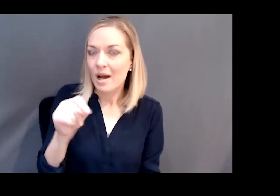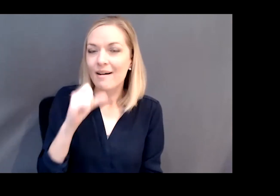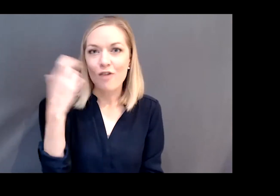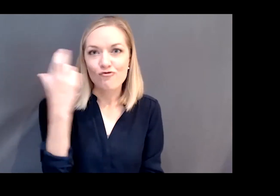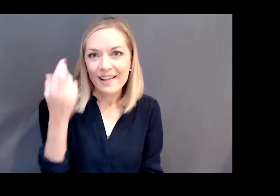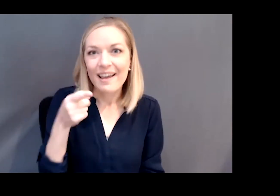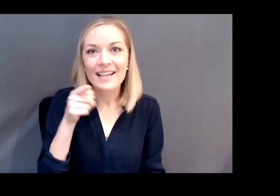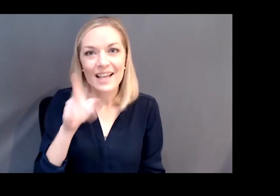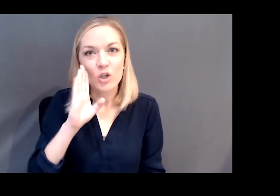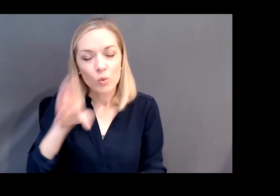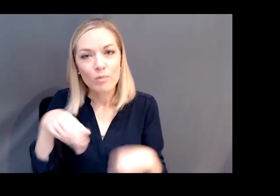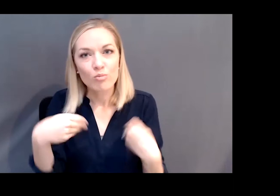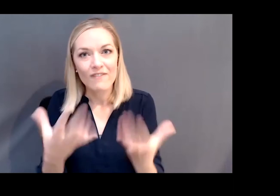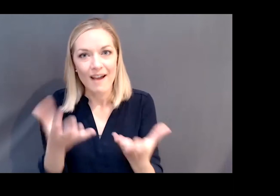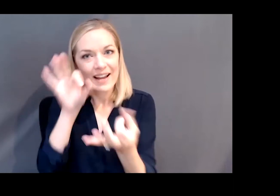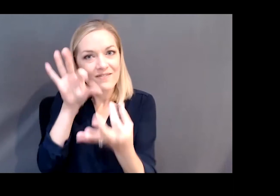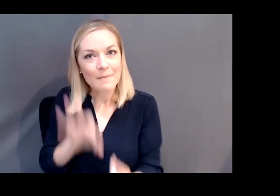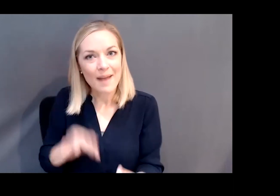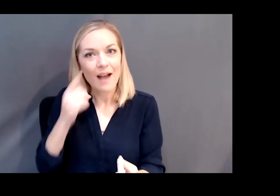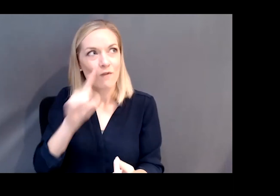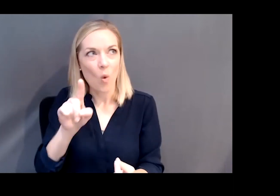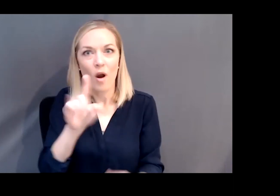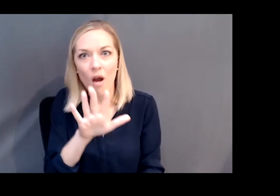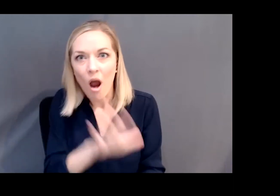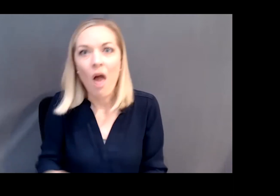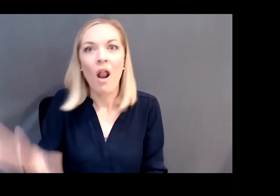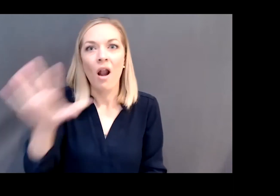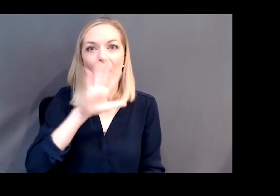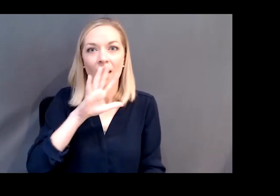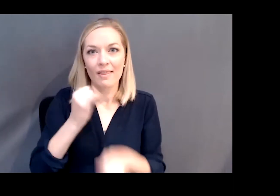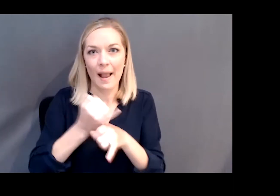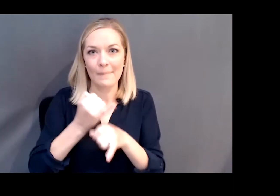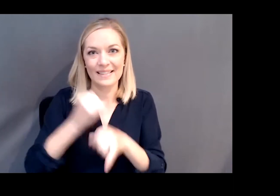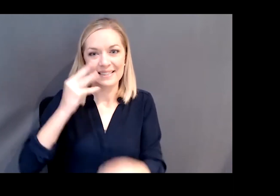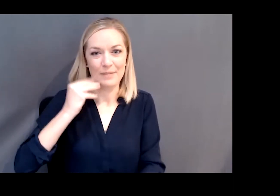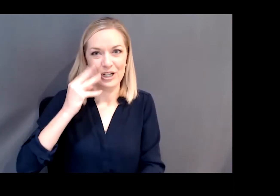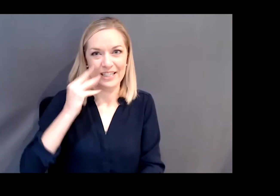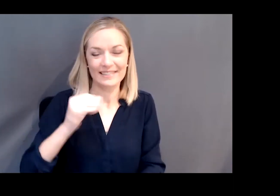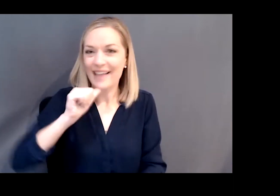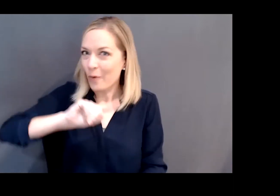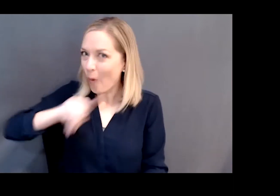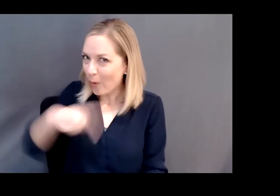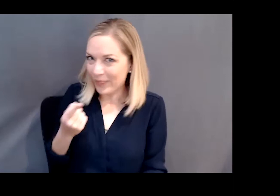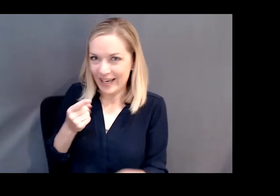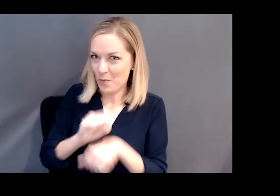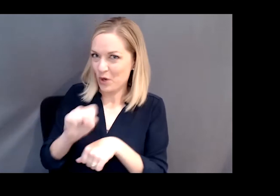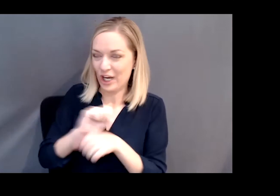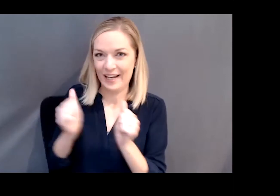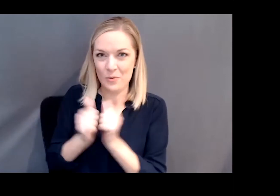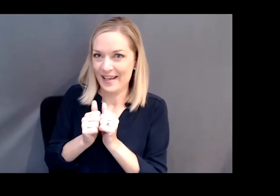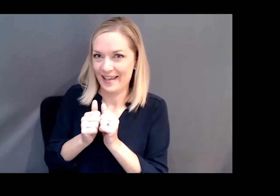I didn't realize that I would be providing feedback about the student experience campus-wide,